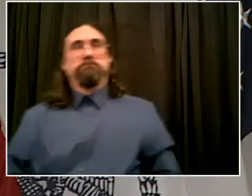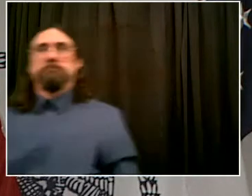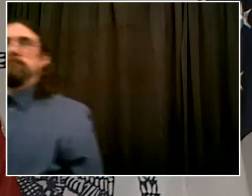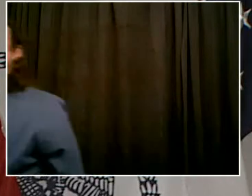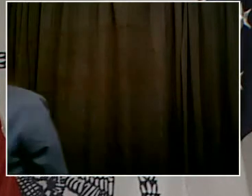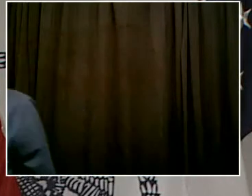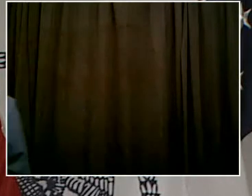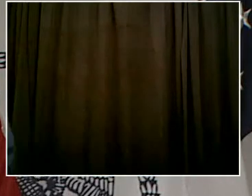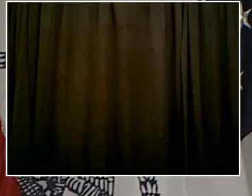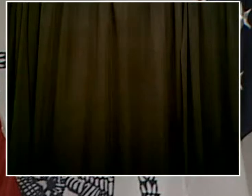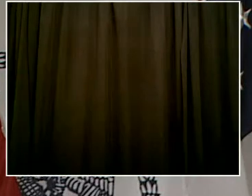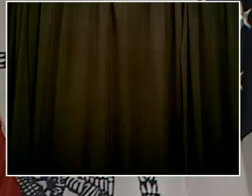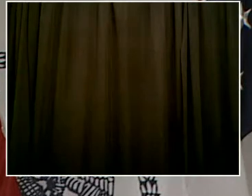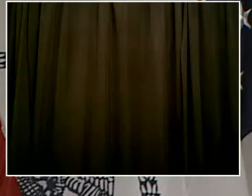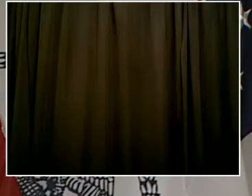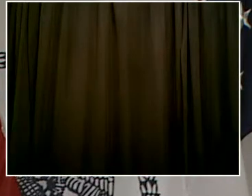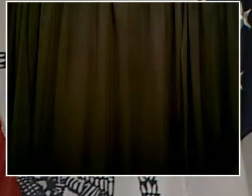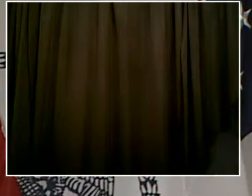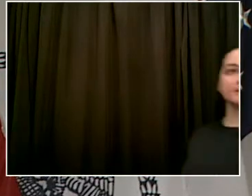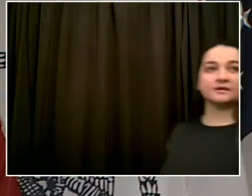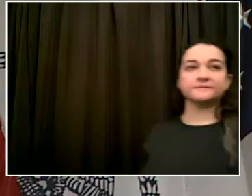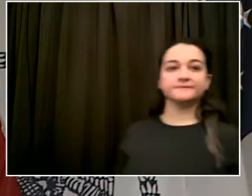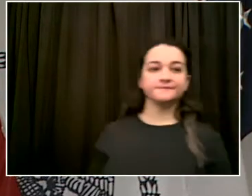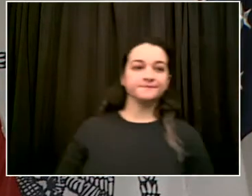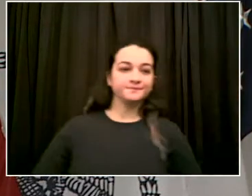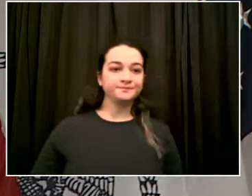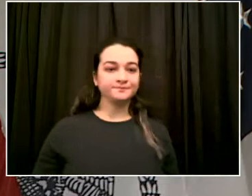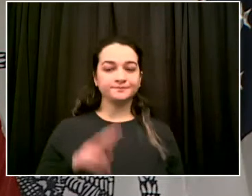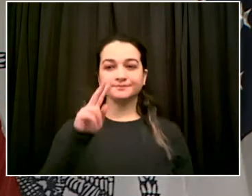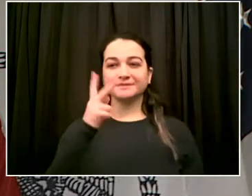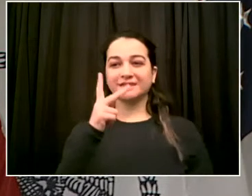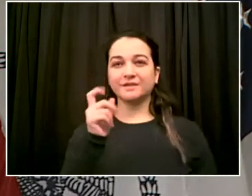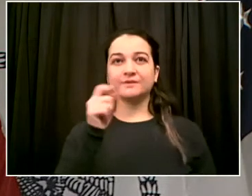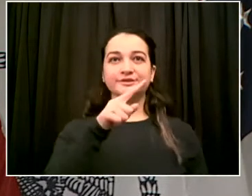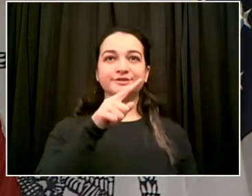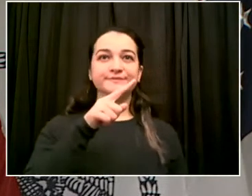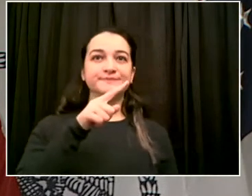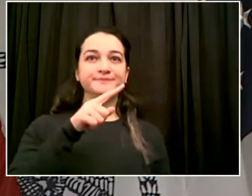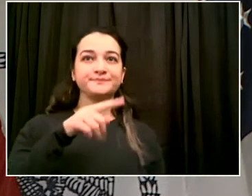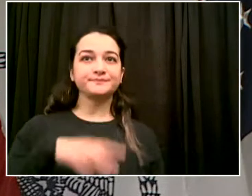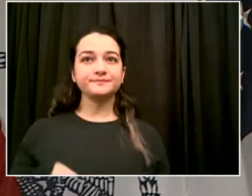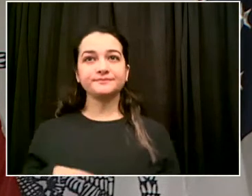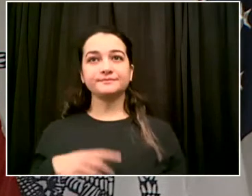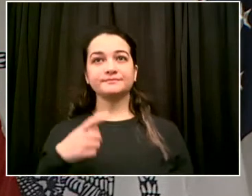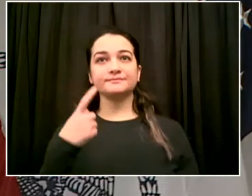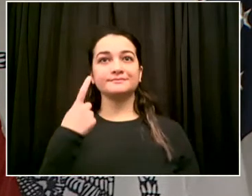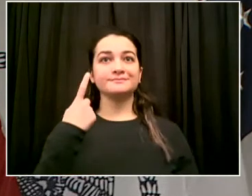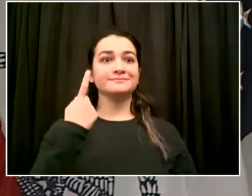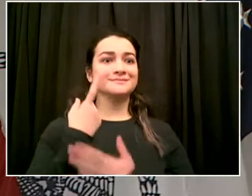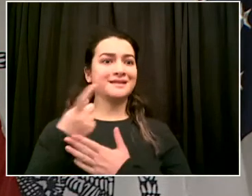REINTRODUCED IN THEEE SNNEAT, REPEAL OF THE STOCK TRANSFER